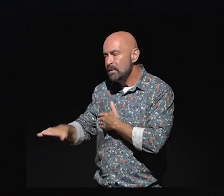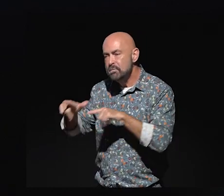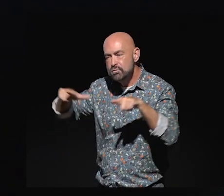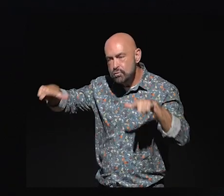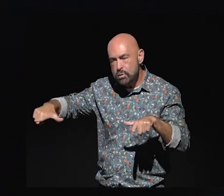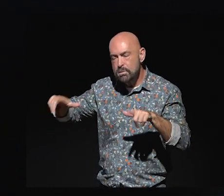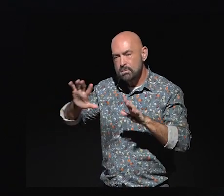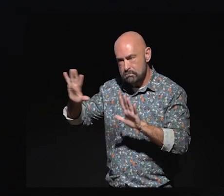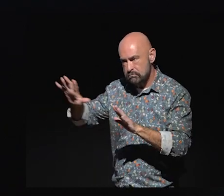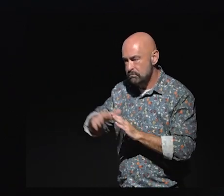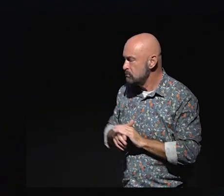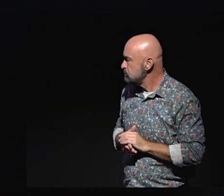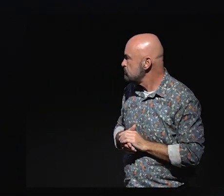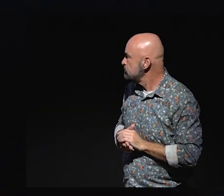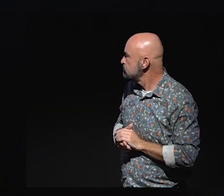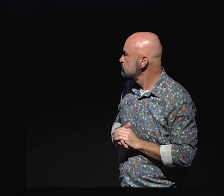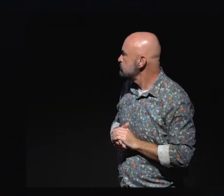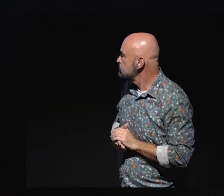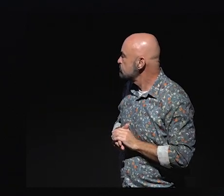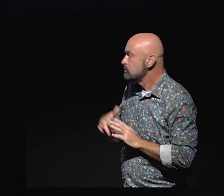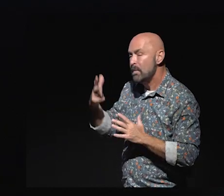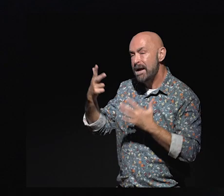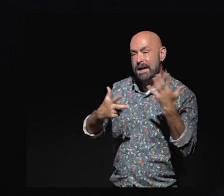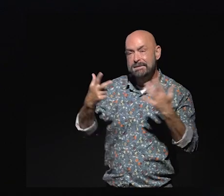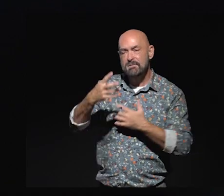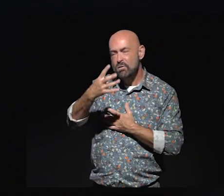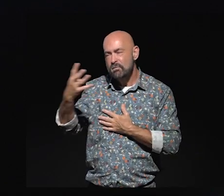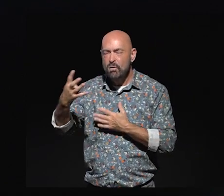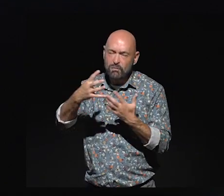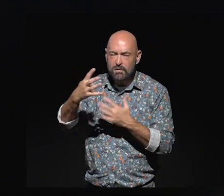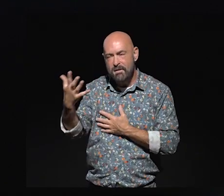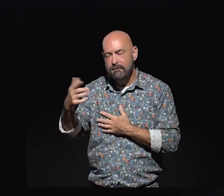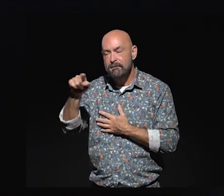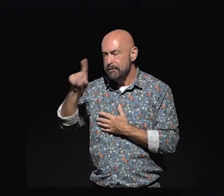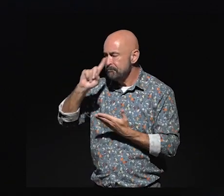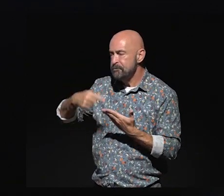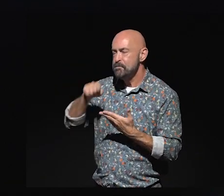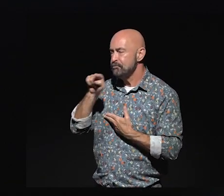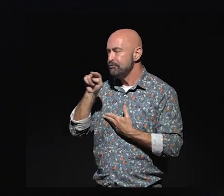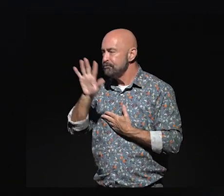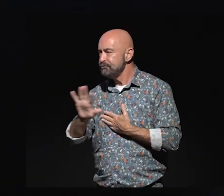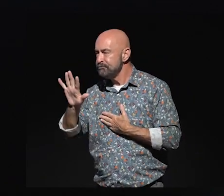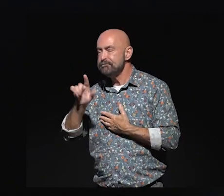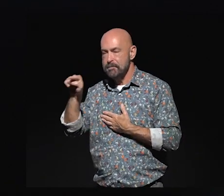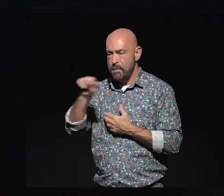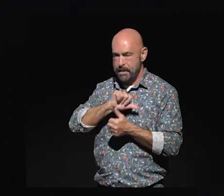And, in 1844-45, he decided that this would be the model